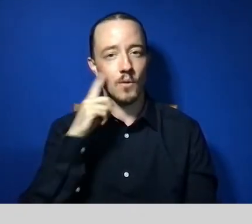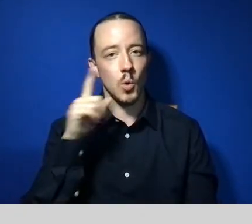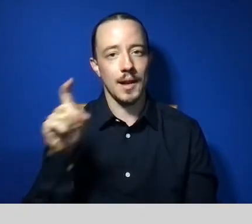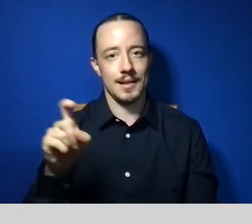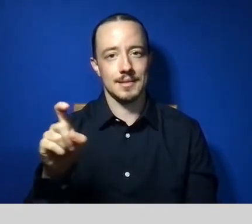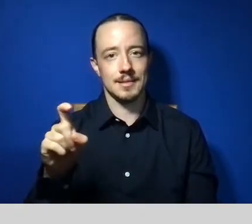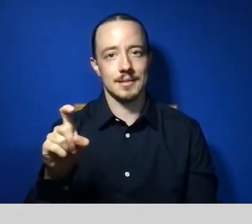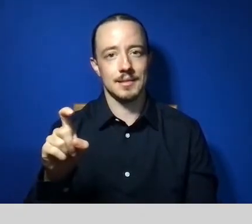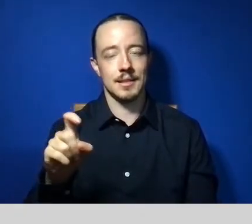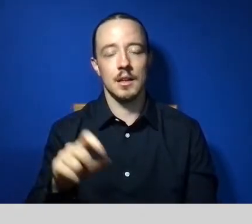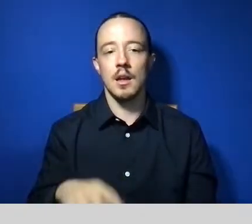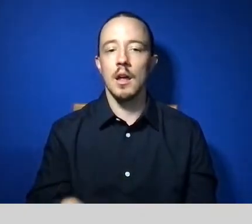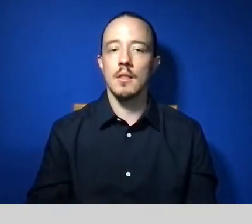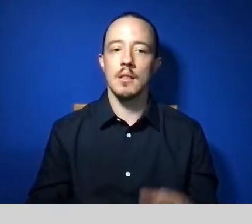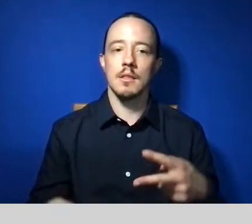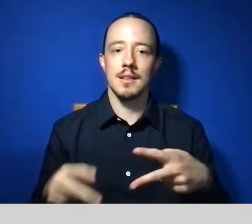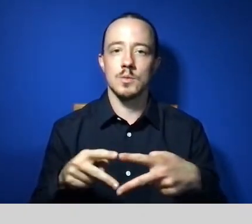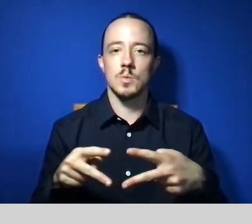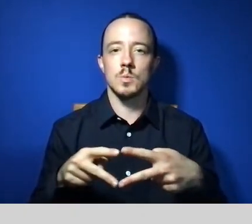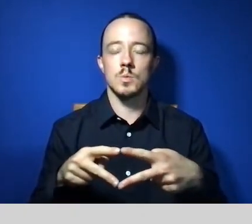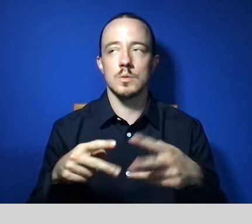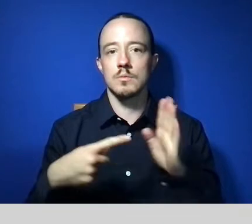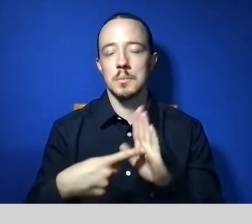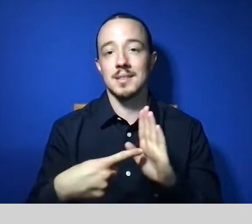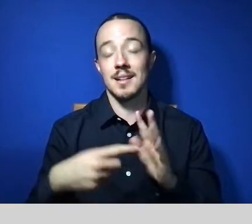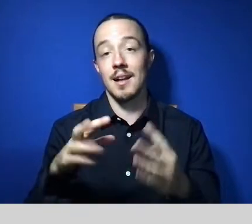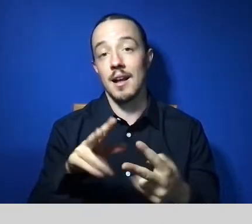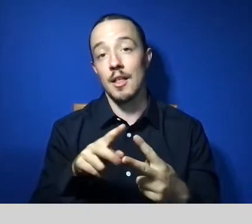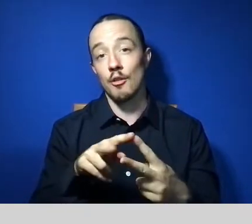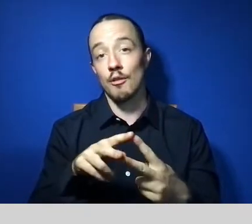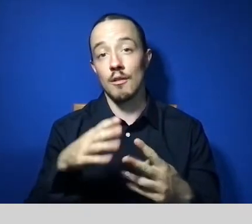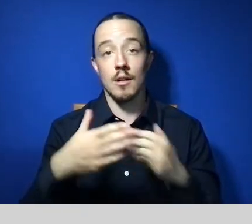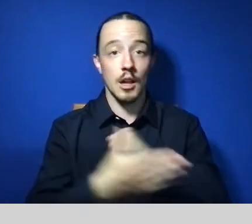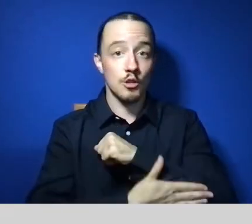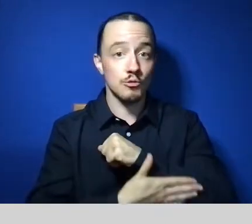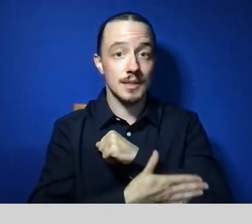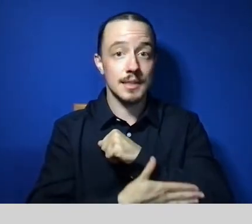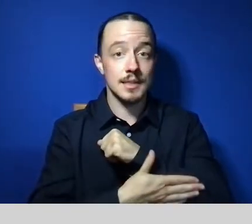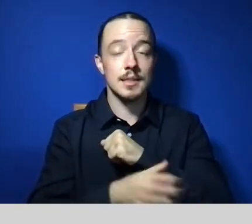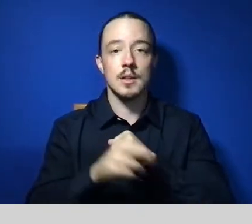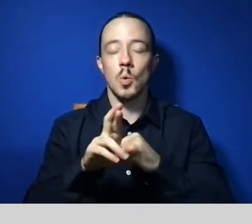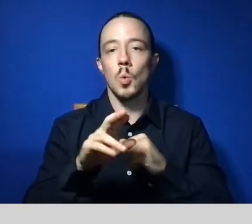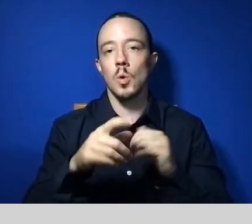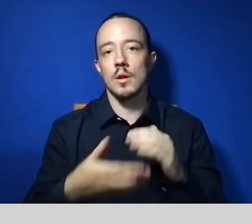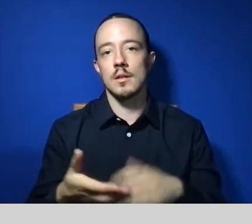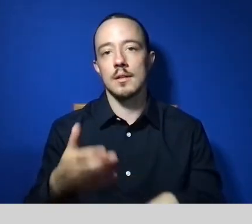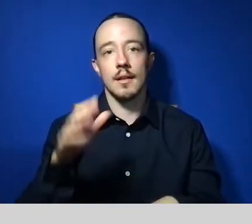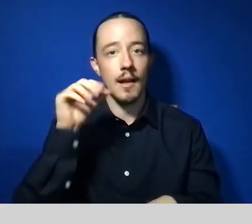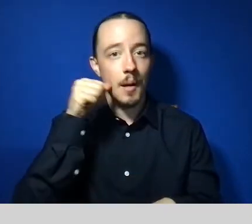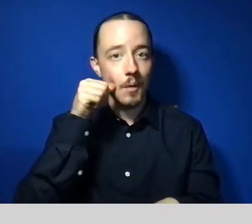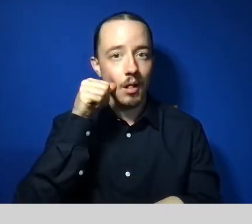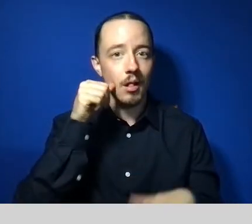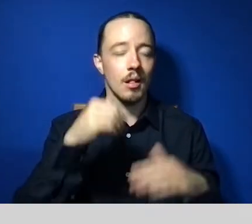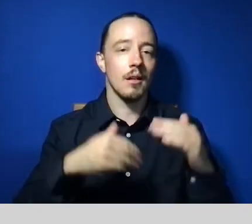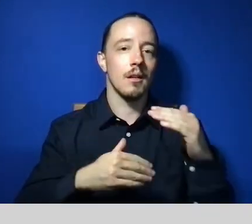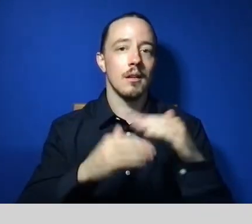And then these two represents, uhm, either in this case, it's country. In the previous example, it was the Apple